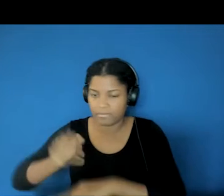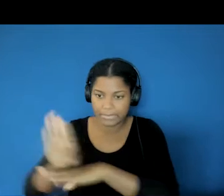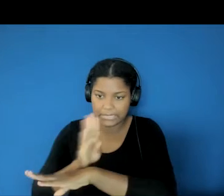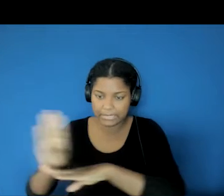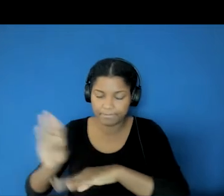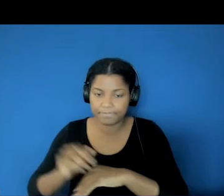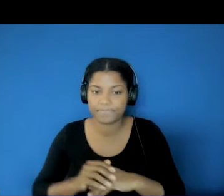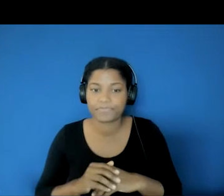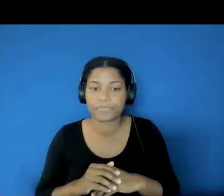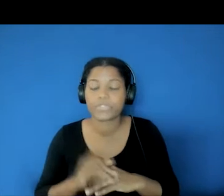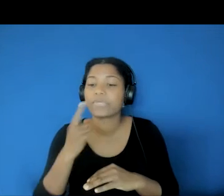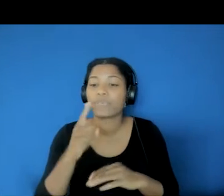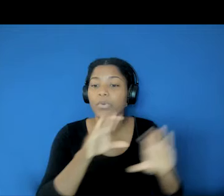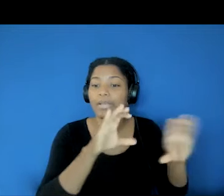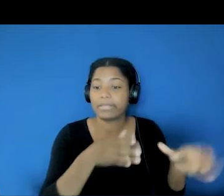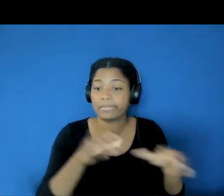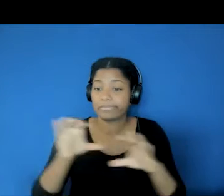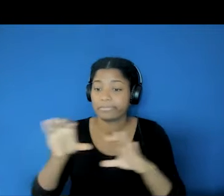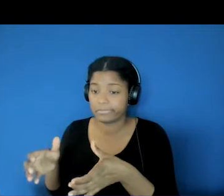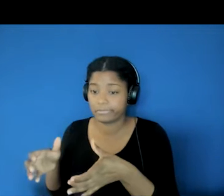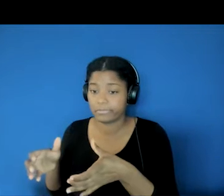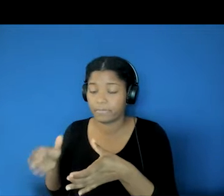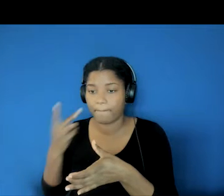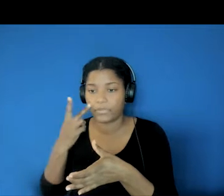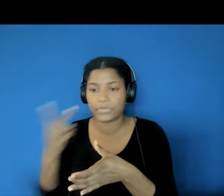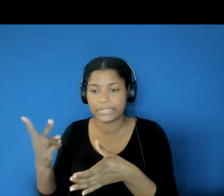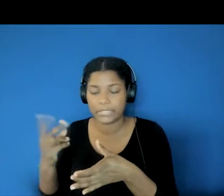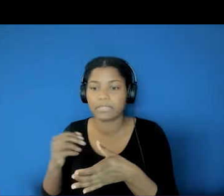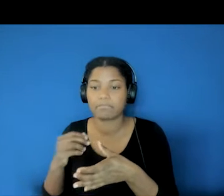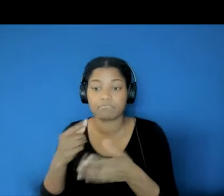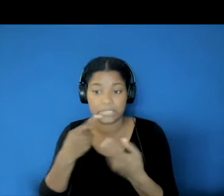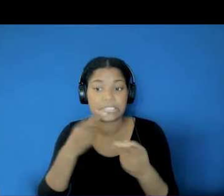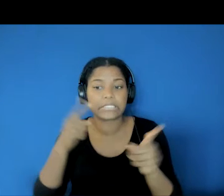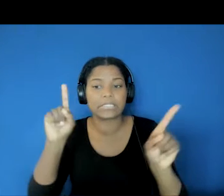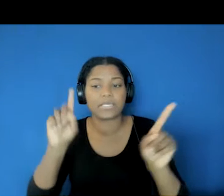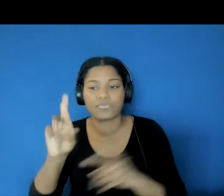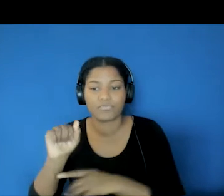within each division there is a comparable success rate by institution type.